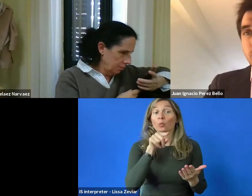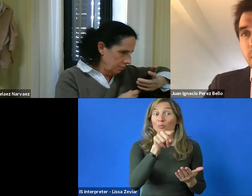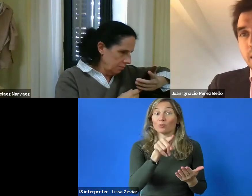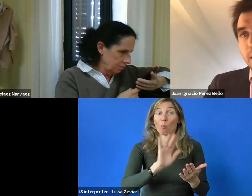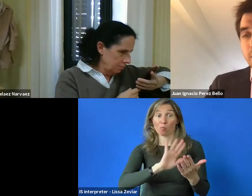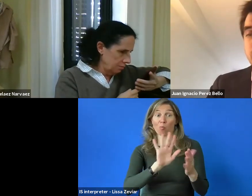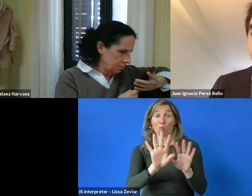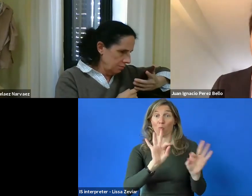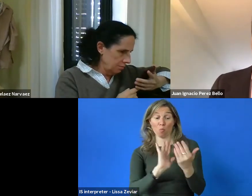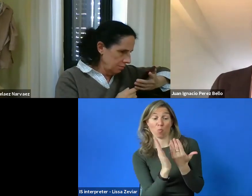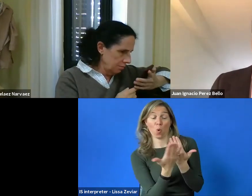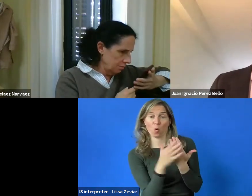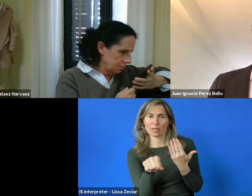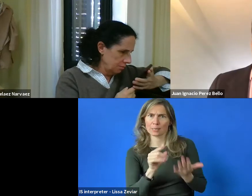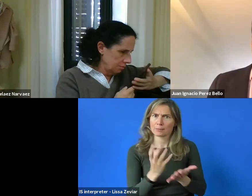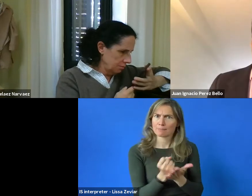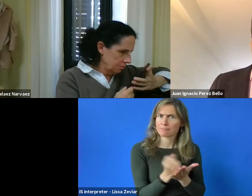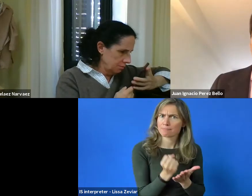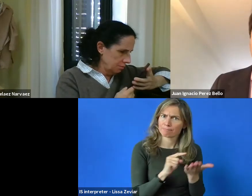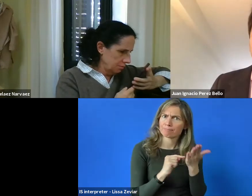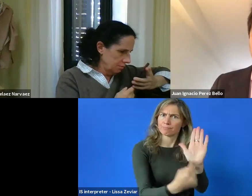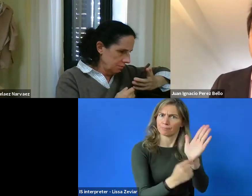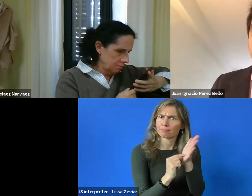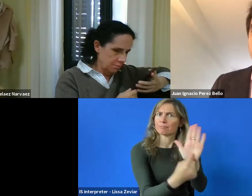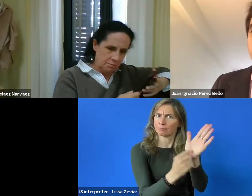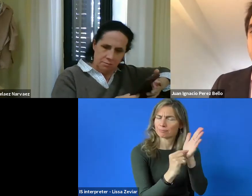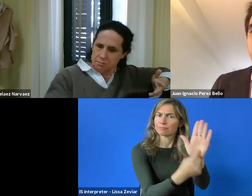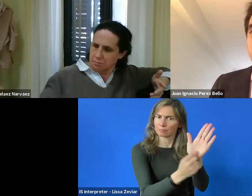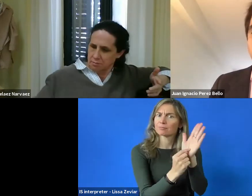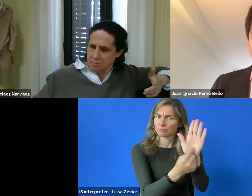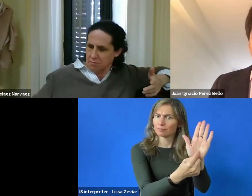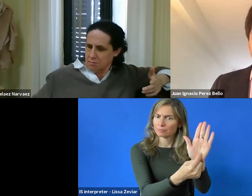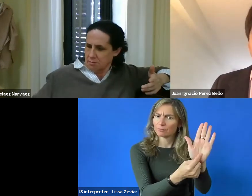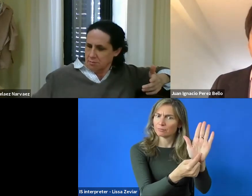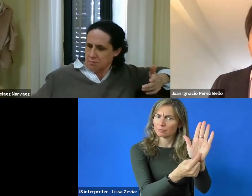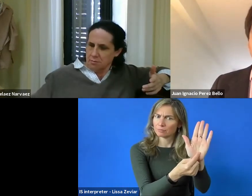from other countries as the participants in the webinar probably come from.